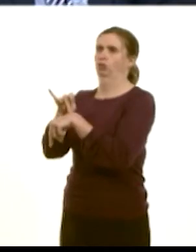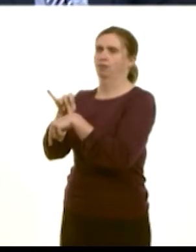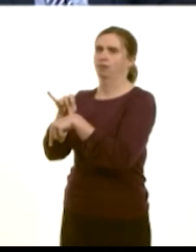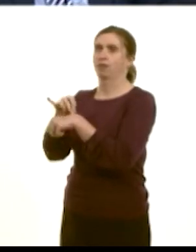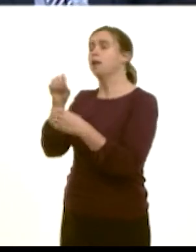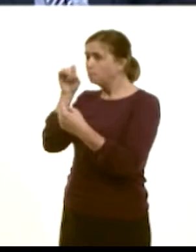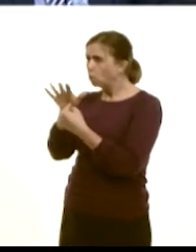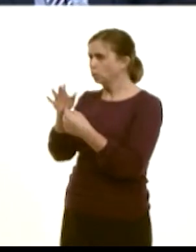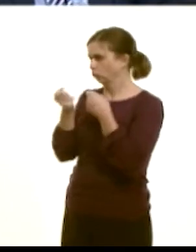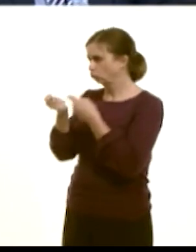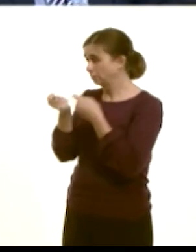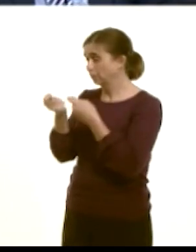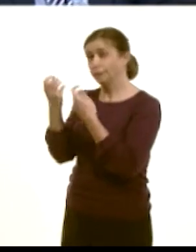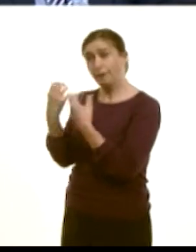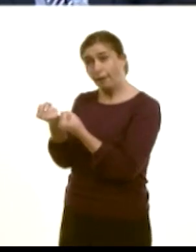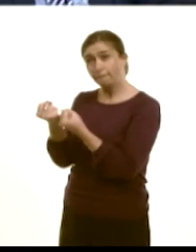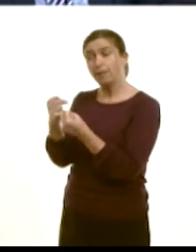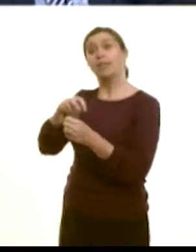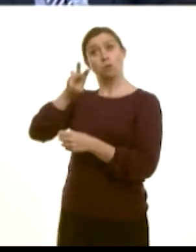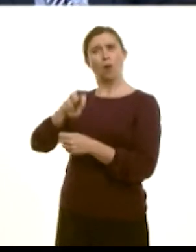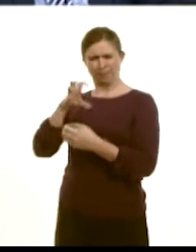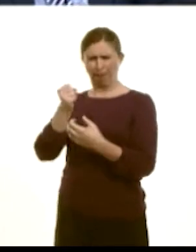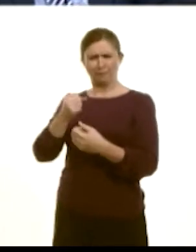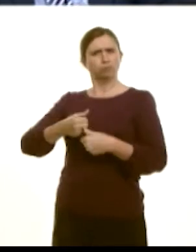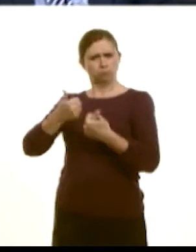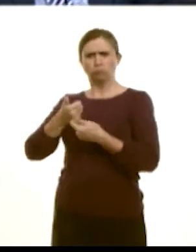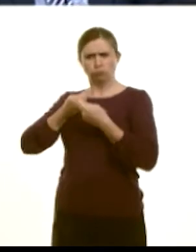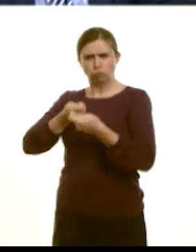They get that in Wales when it comes to cancer treatment, but there will be occasions, because